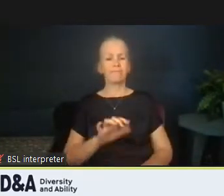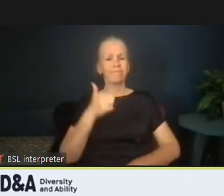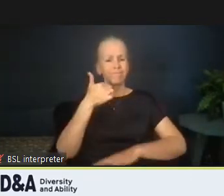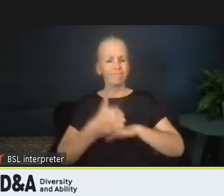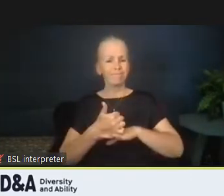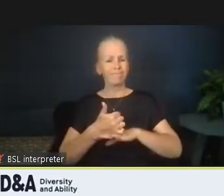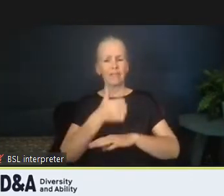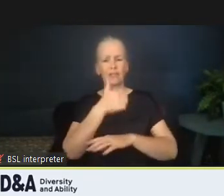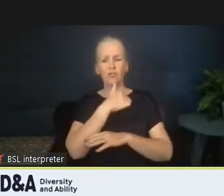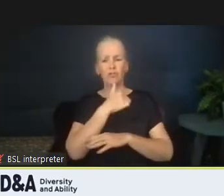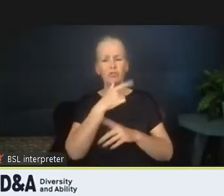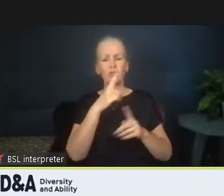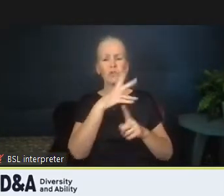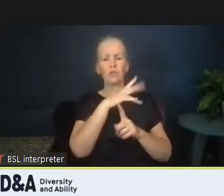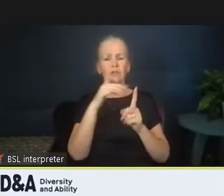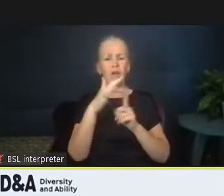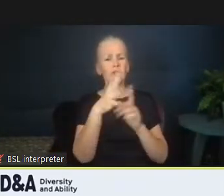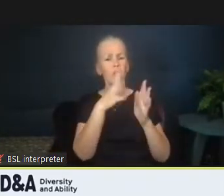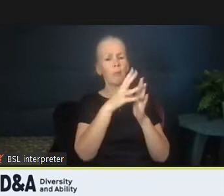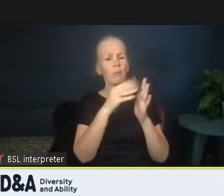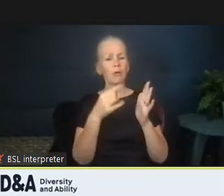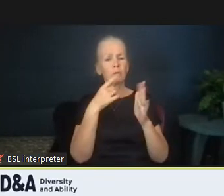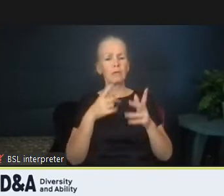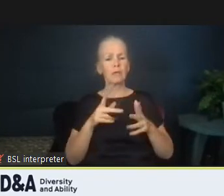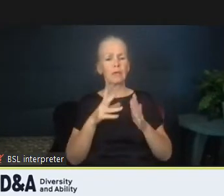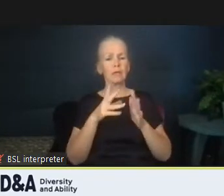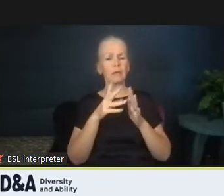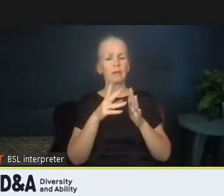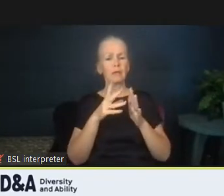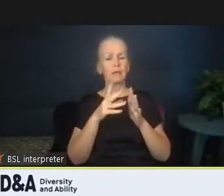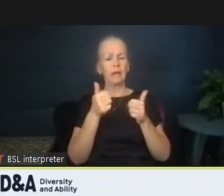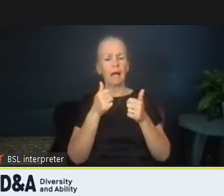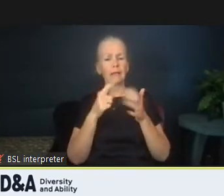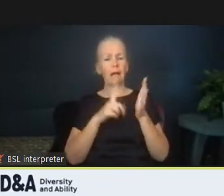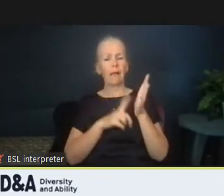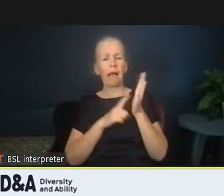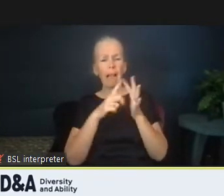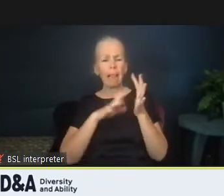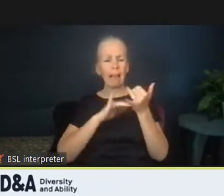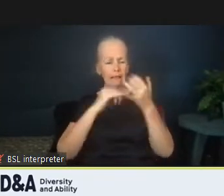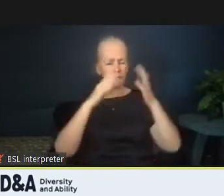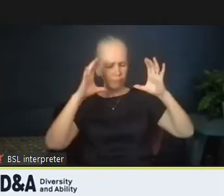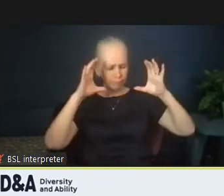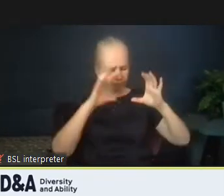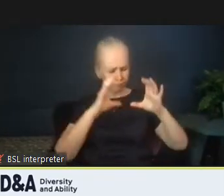using the social model as a example, as a lens through in which to look at the